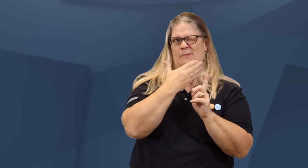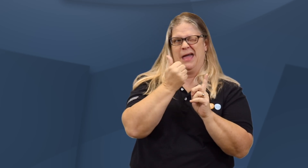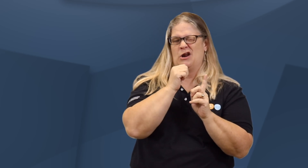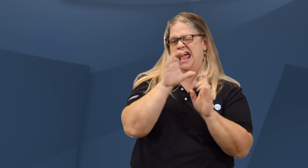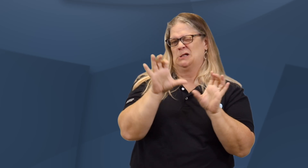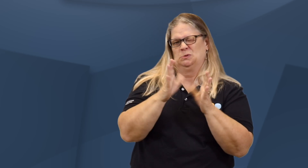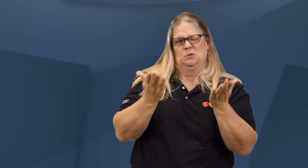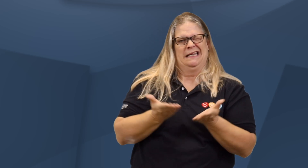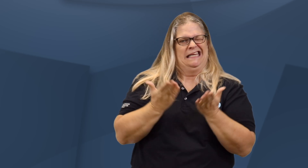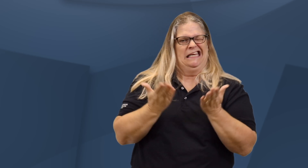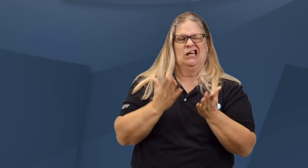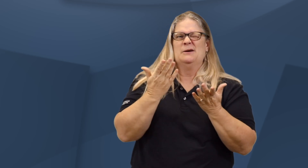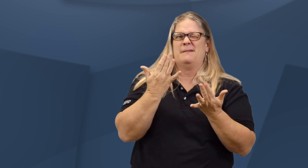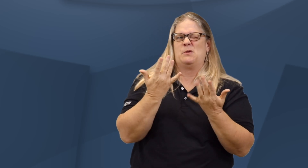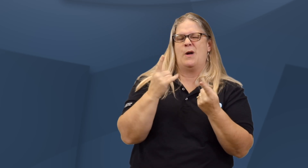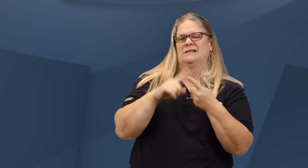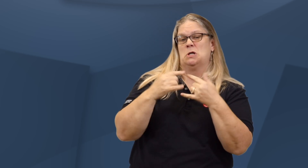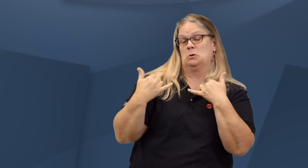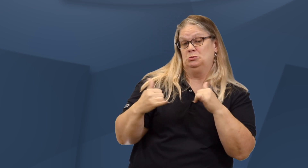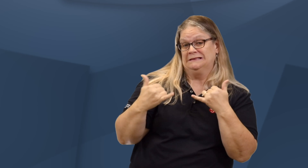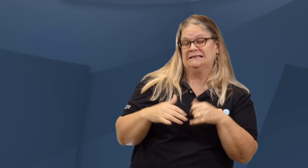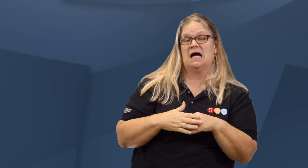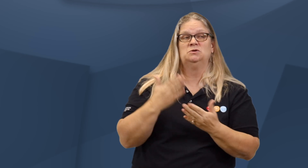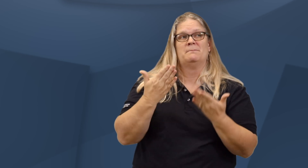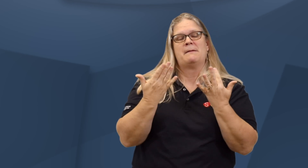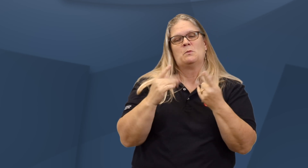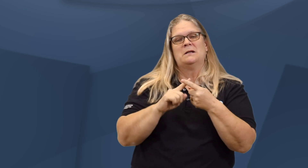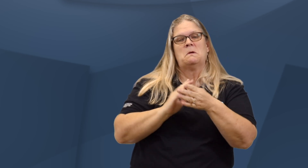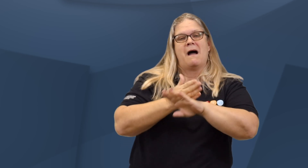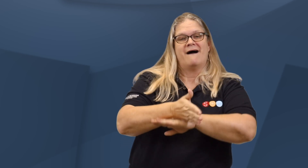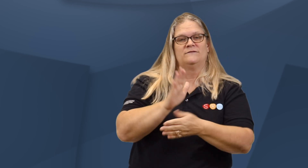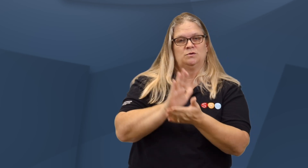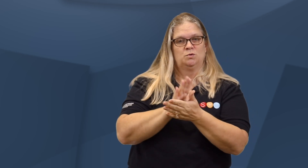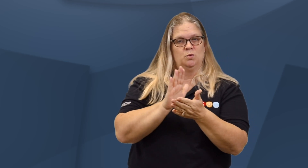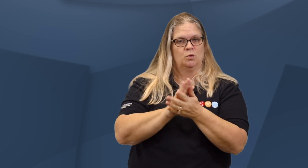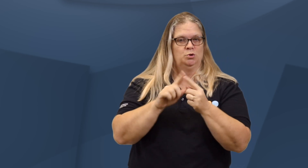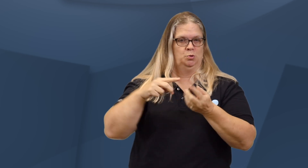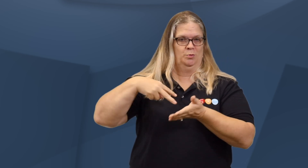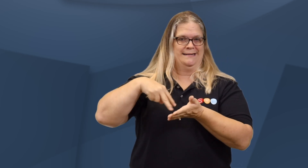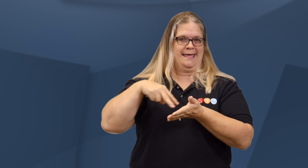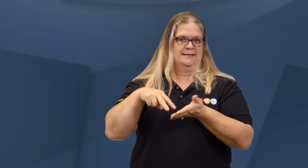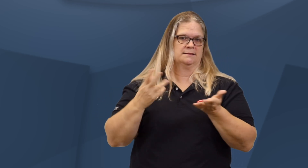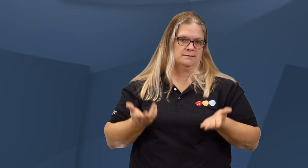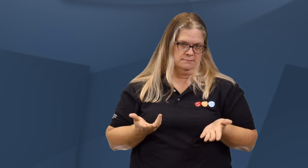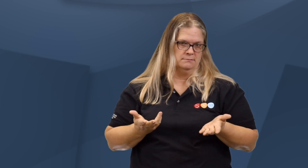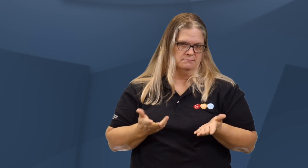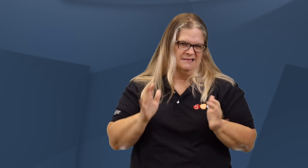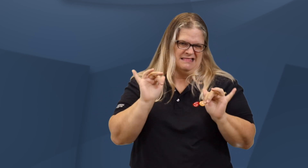maybe now is not the best time to do this. Maybe I should wait until recess or wait until after school to dance.